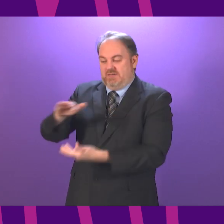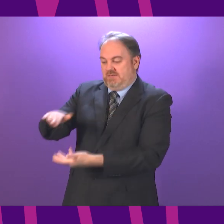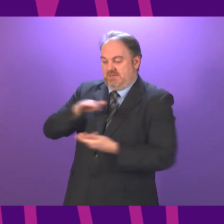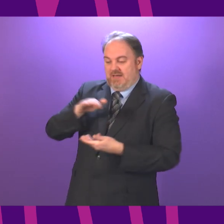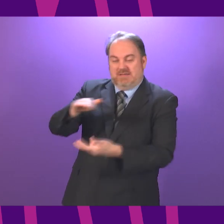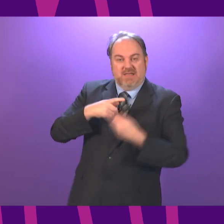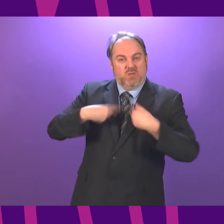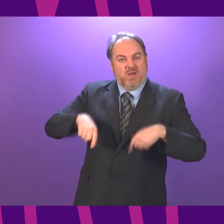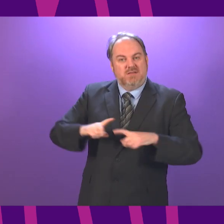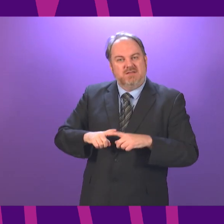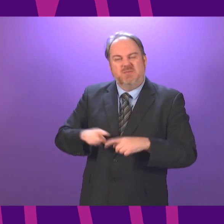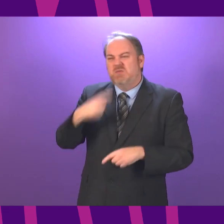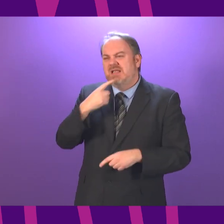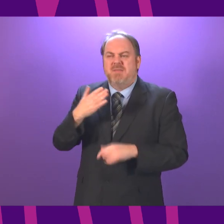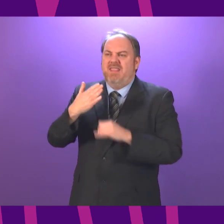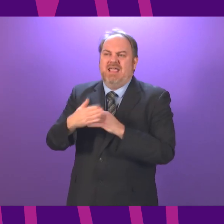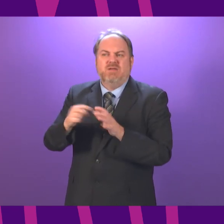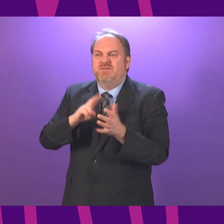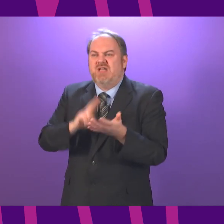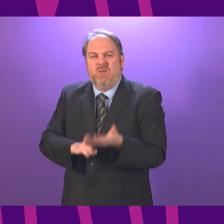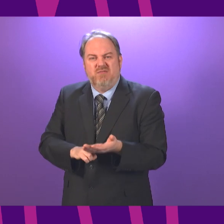a few weeks ago, the health secretary said the end of January—I cannot recall—we now know more about